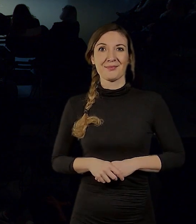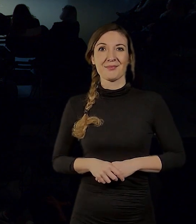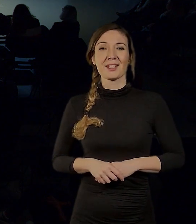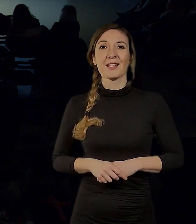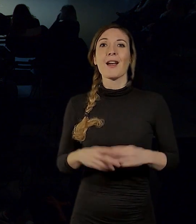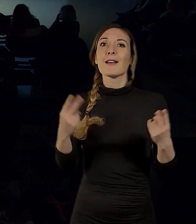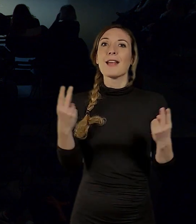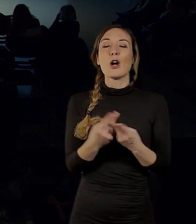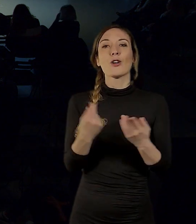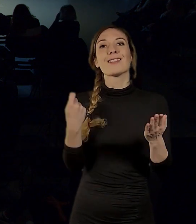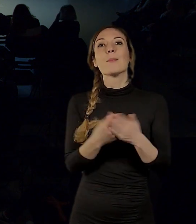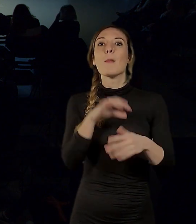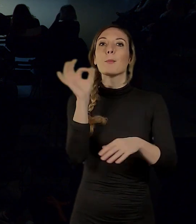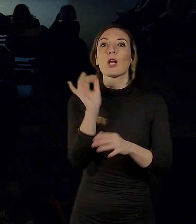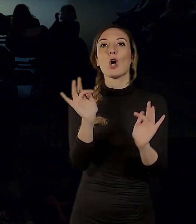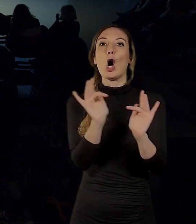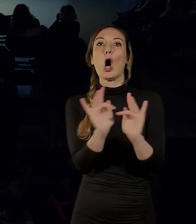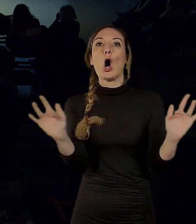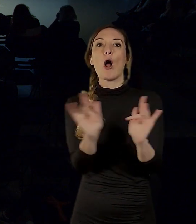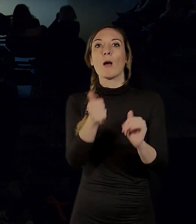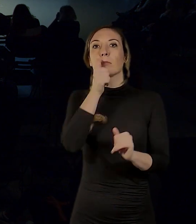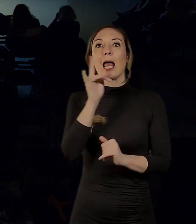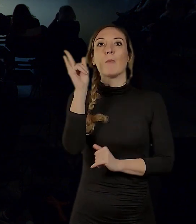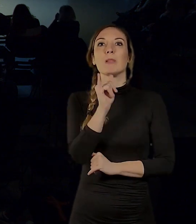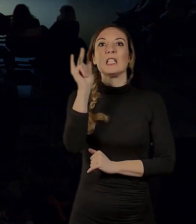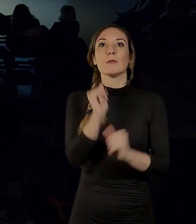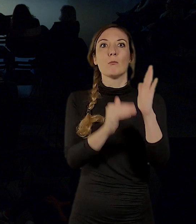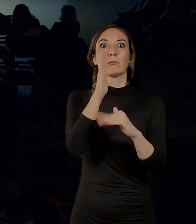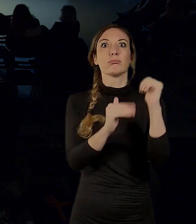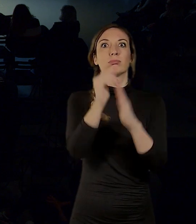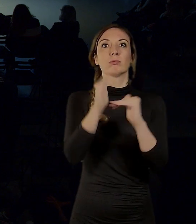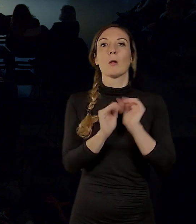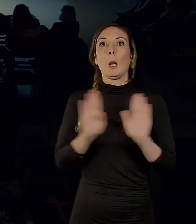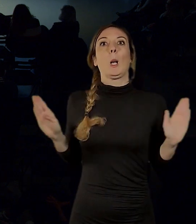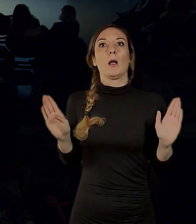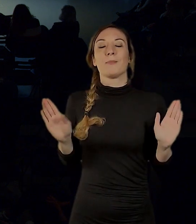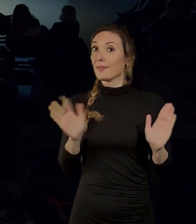new residents or old residents, to associations that exist here and are interested in somehow